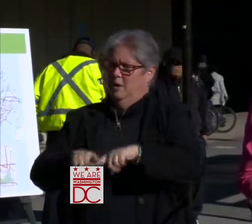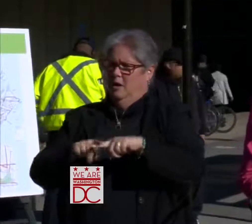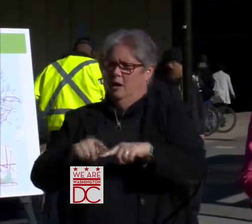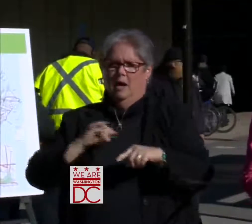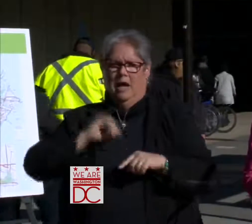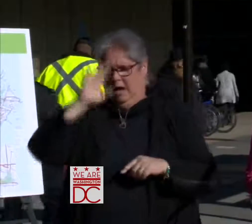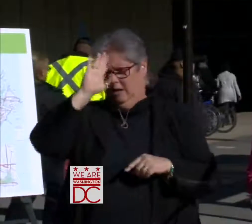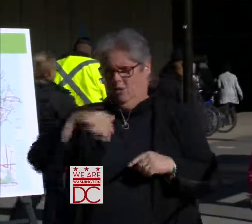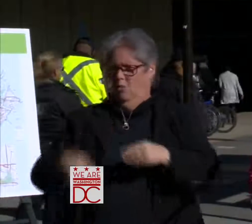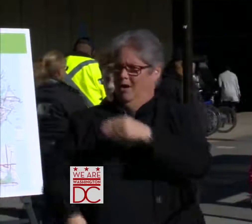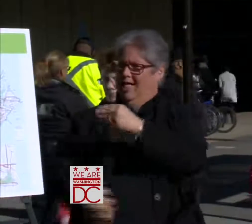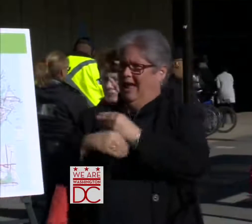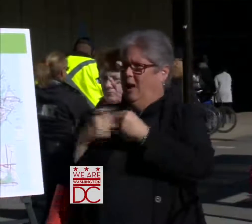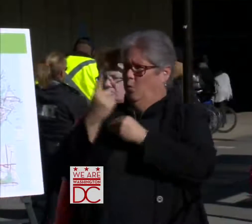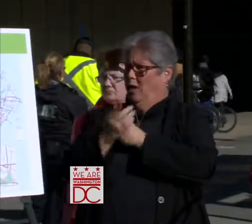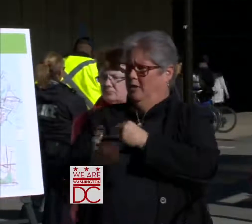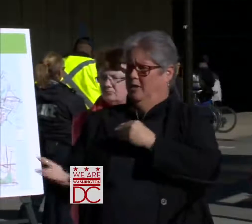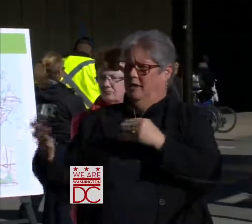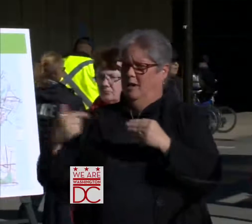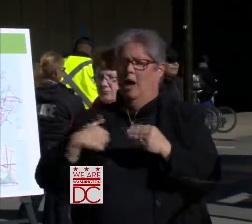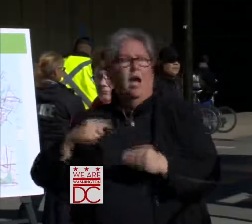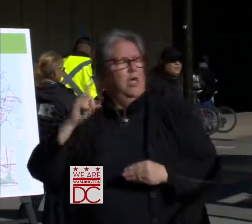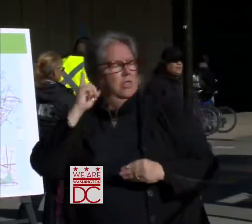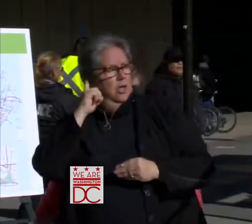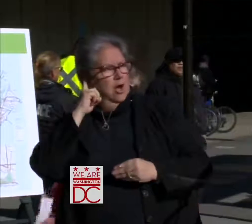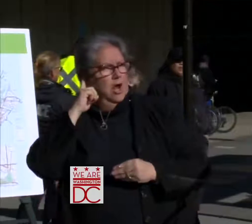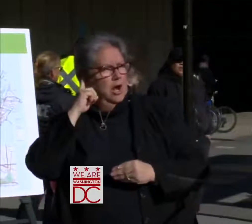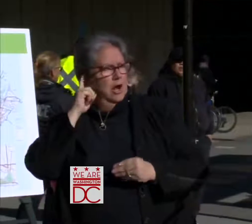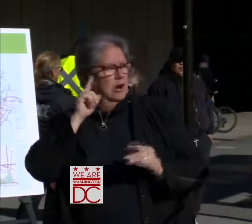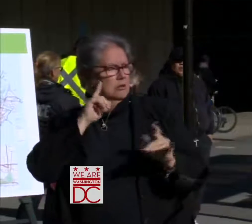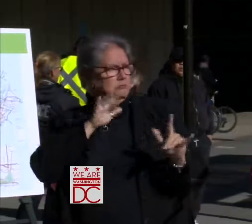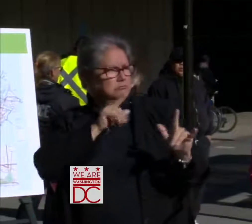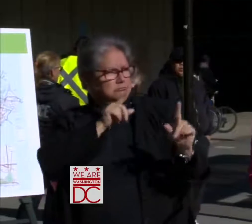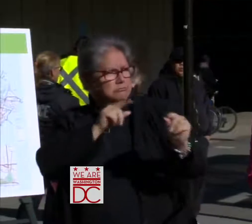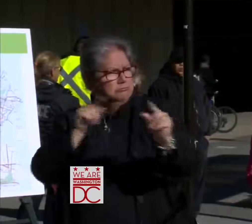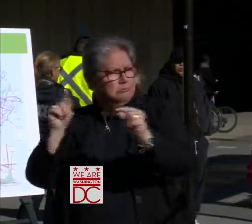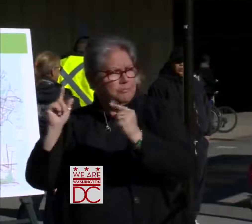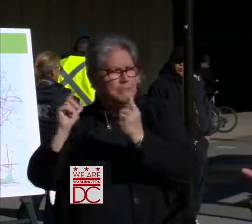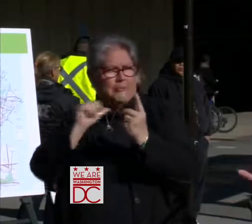I WILL ADD ONE THING I THOUGHT I HEARD FLOATED AND I'M NOT SURE